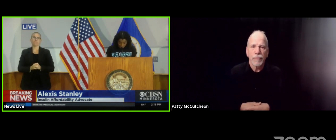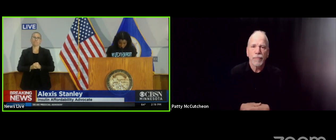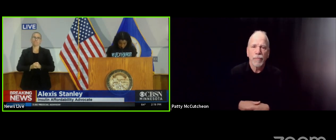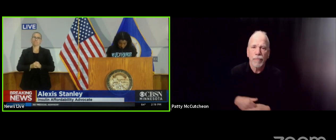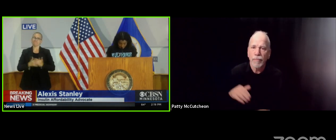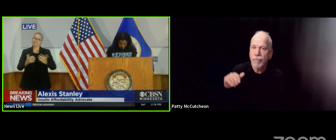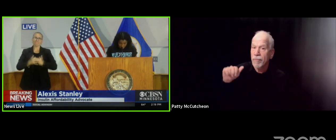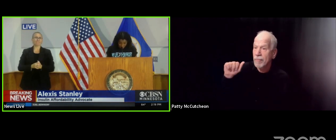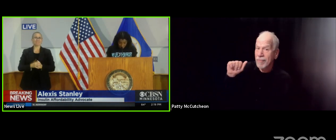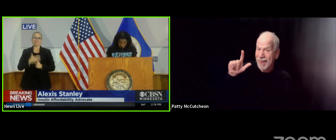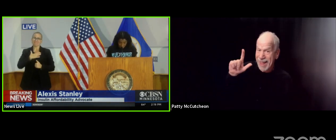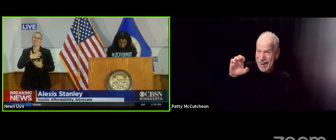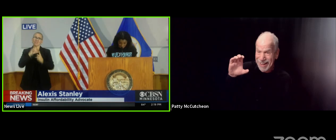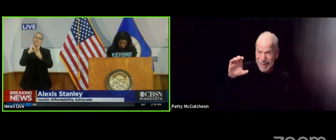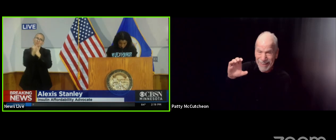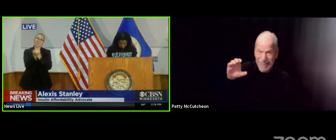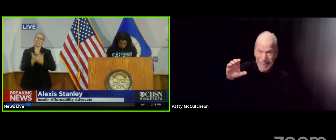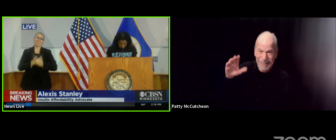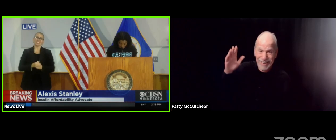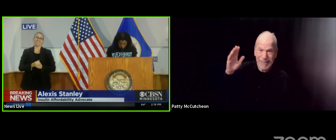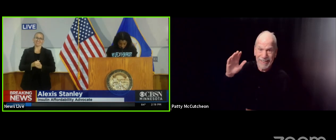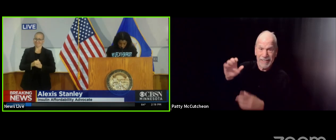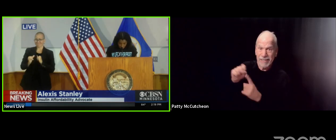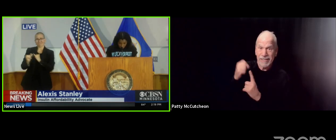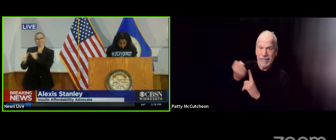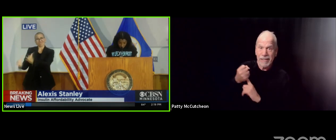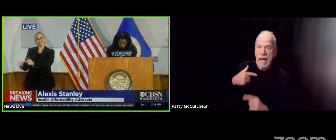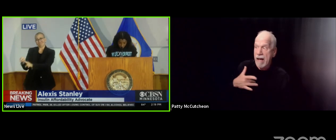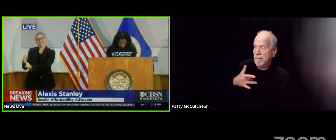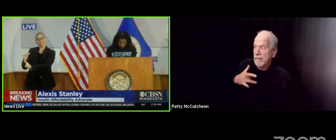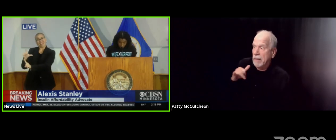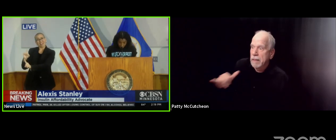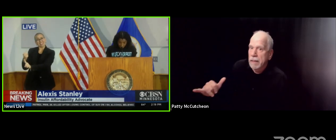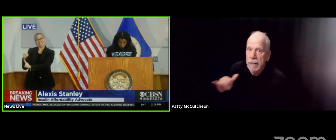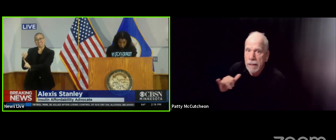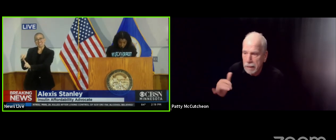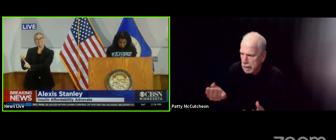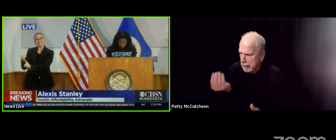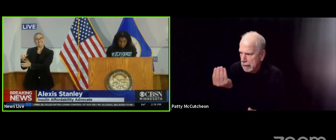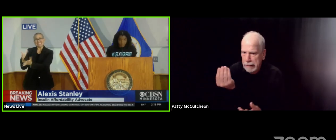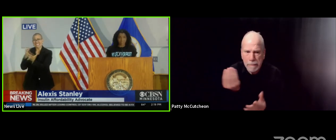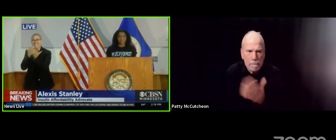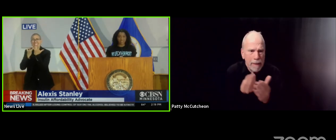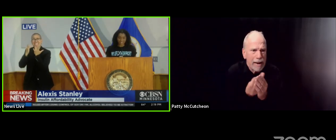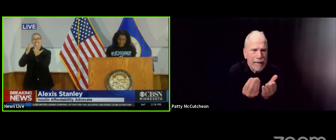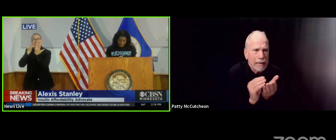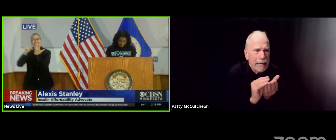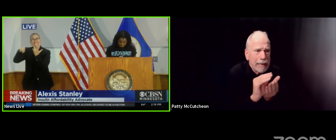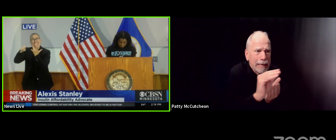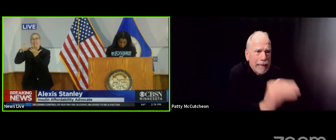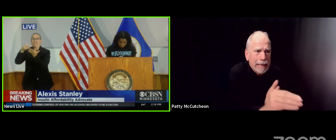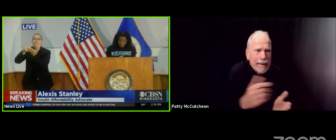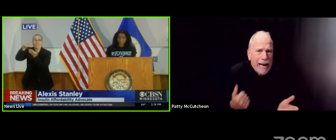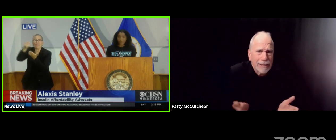INSULIN BECAUSE HE COULDN'T AFFORD IT. THIS FIGHT IS NOT OVER, AND TODAY WE'RE GOING